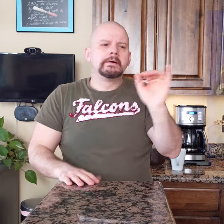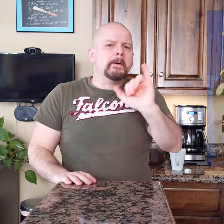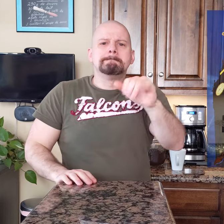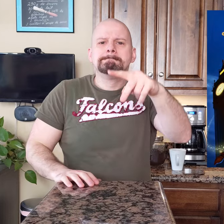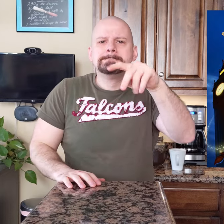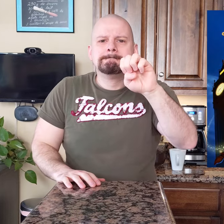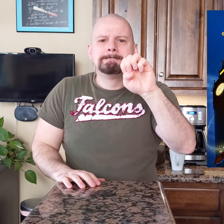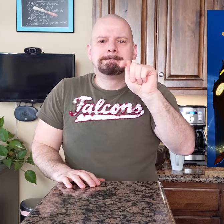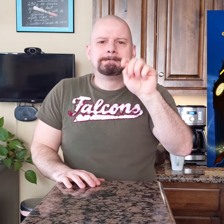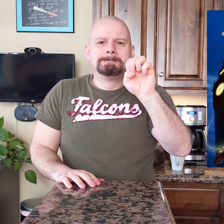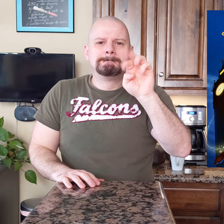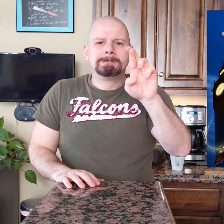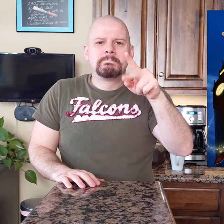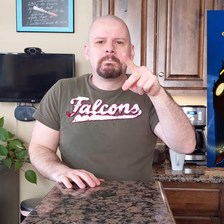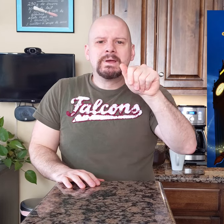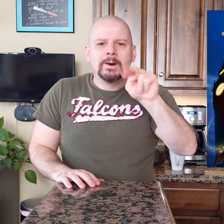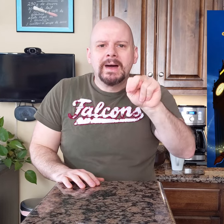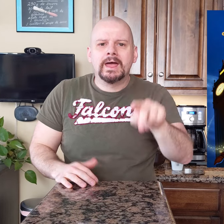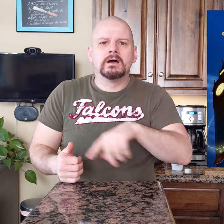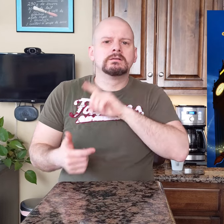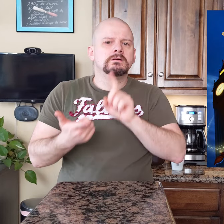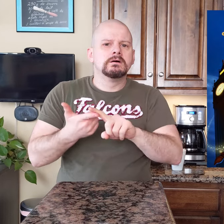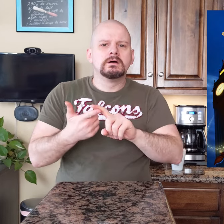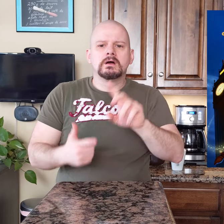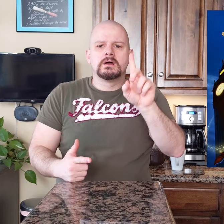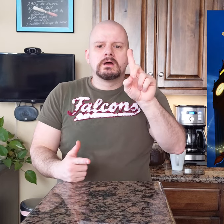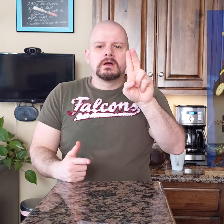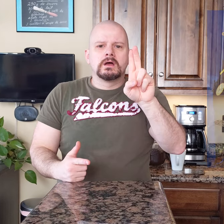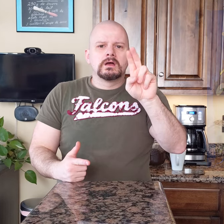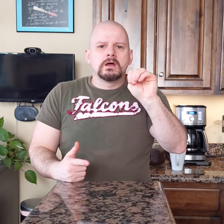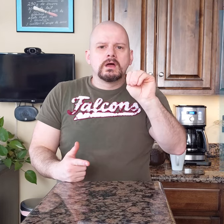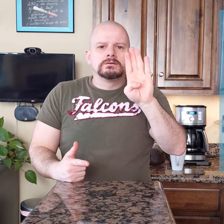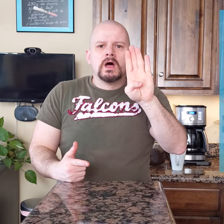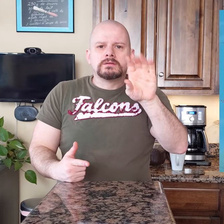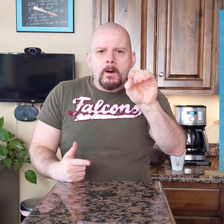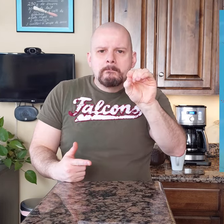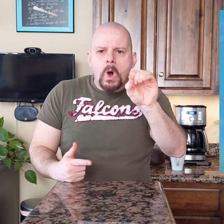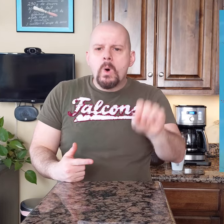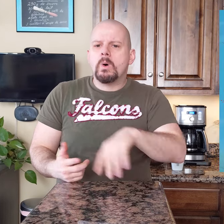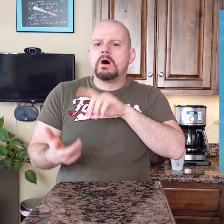"Peter Pan", "Dumbo",